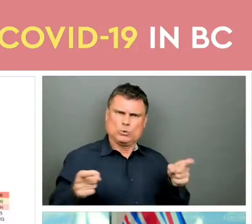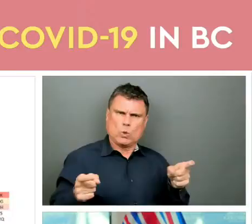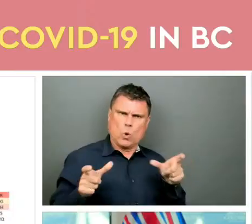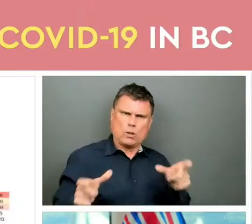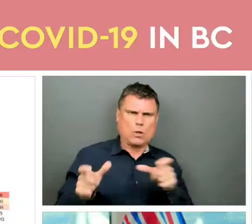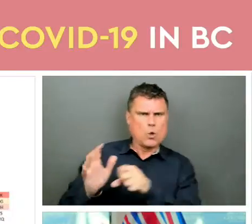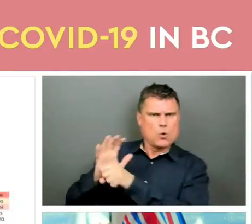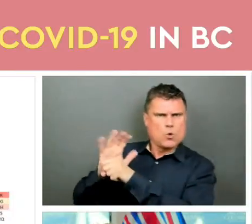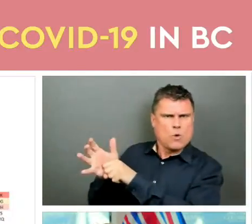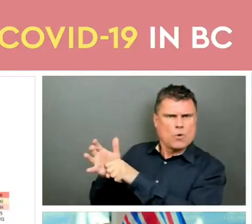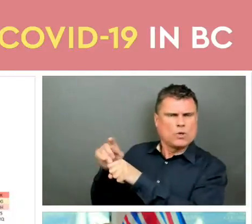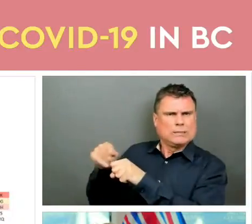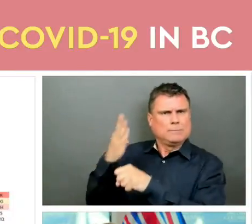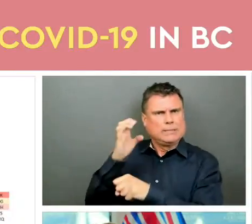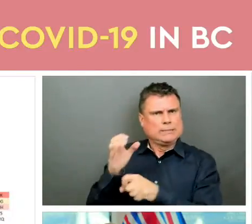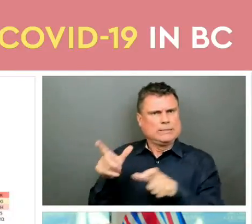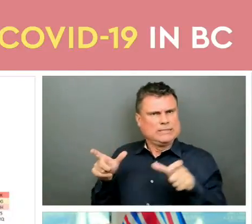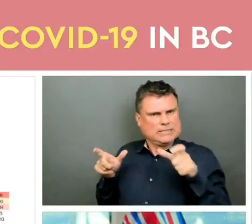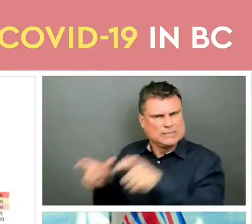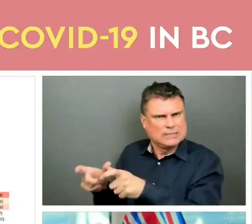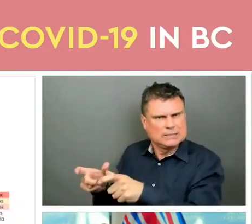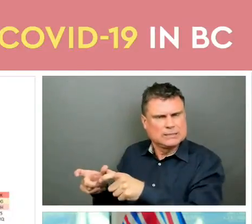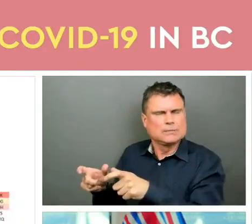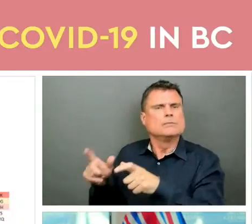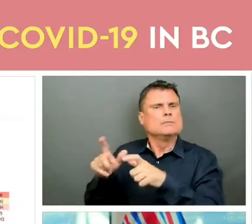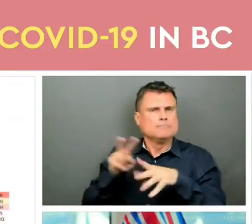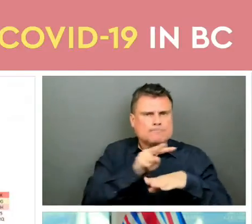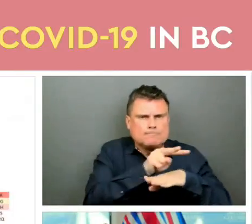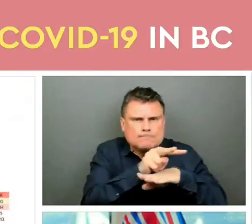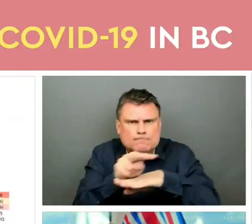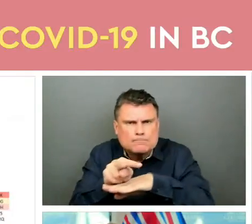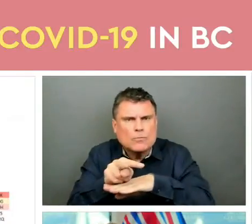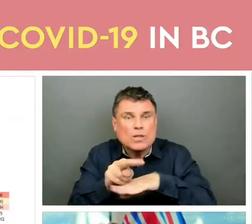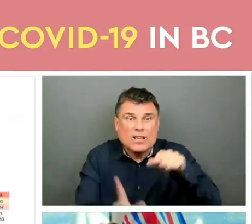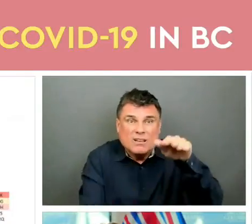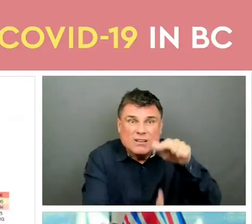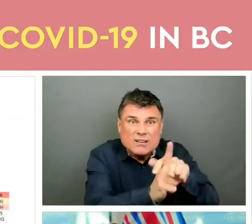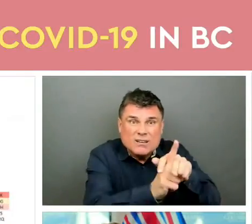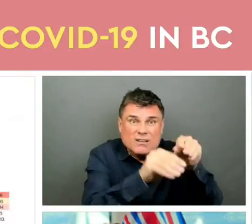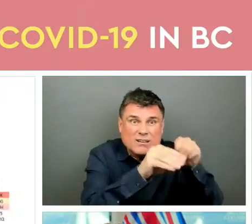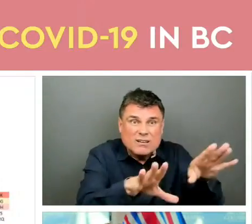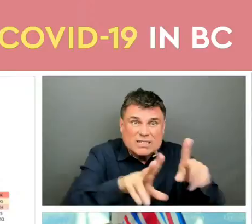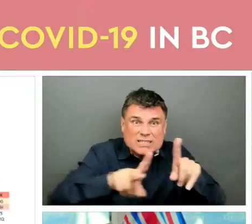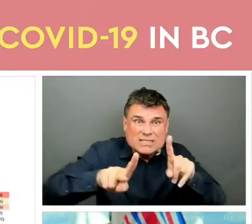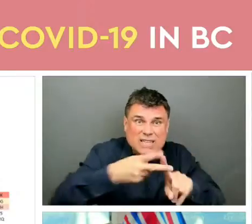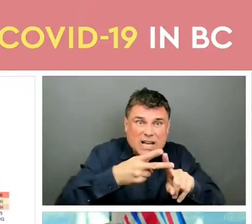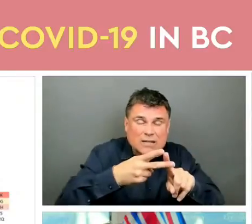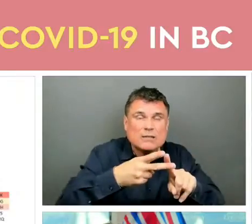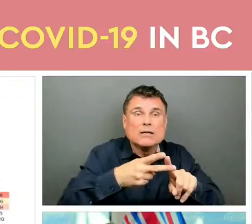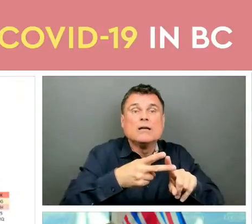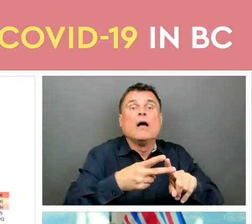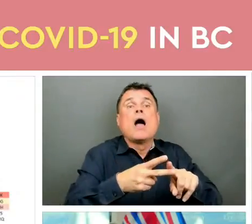really importantly monitor for things that make a difference in how we are managing our pandemic here in B-C.